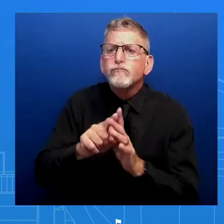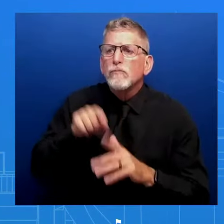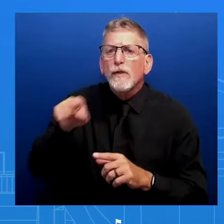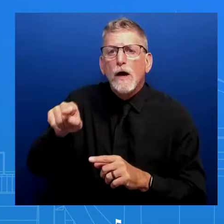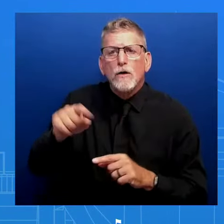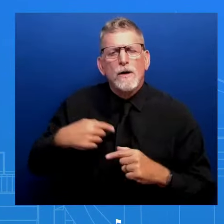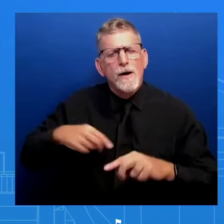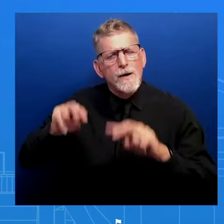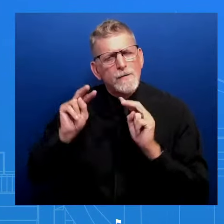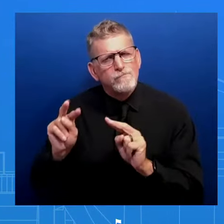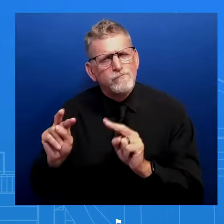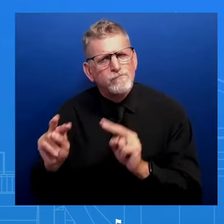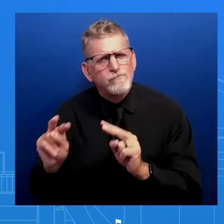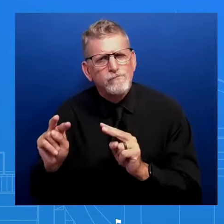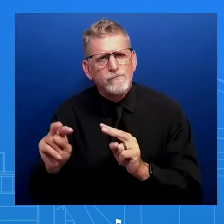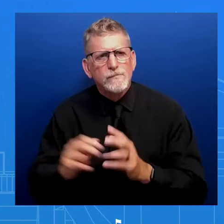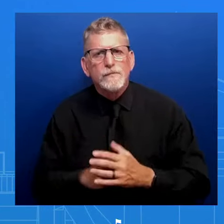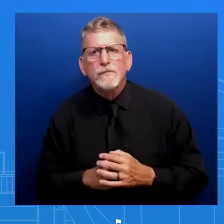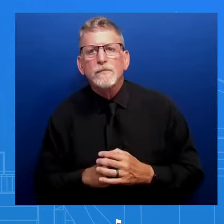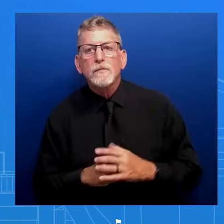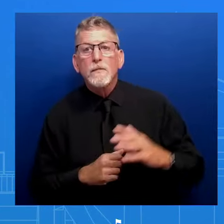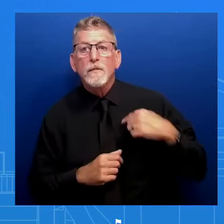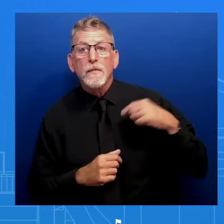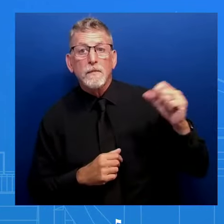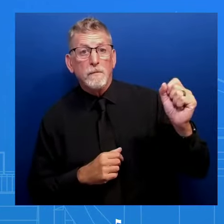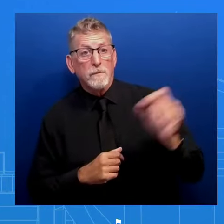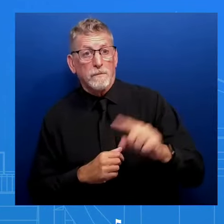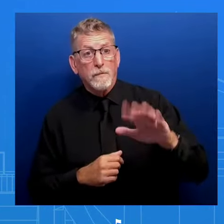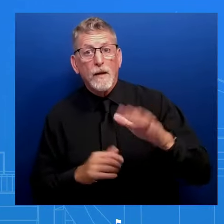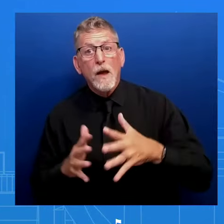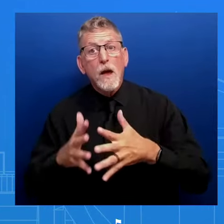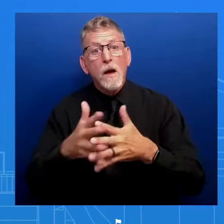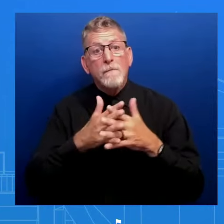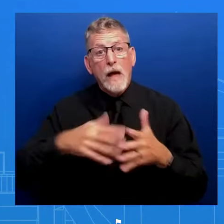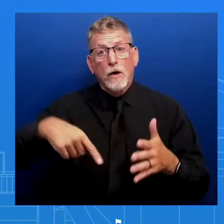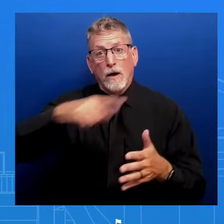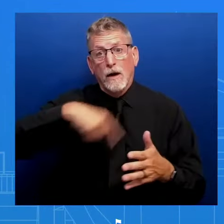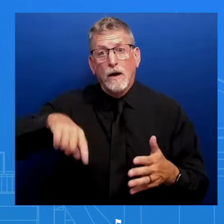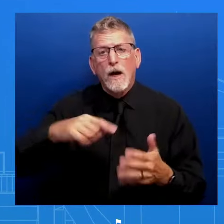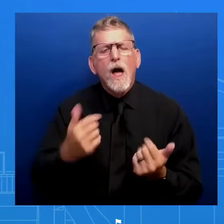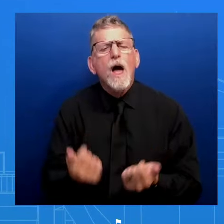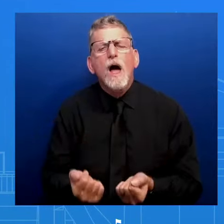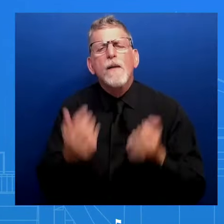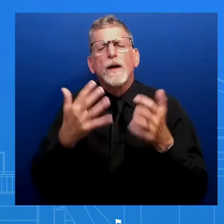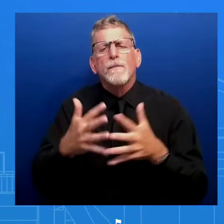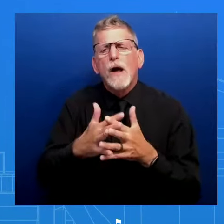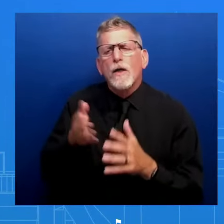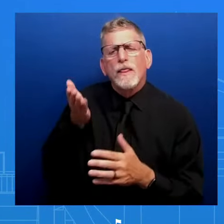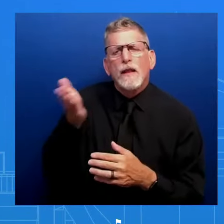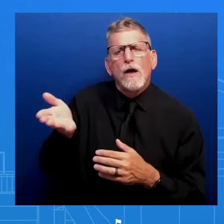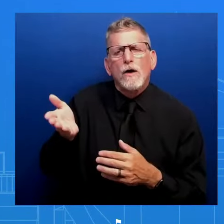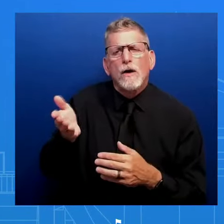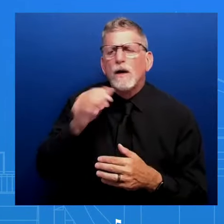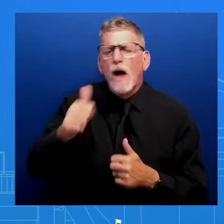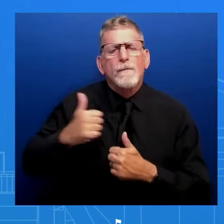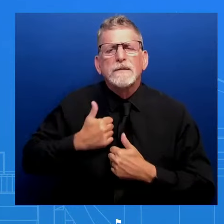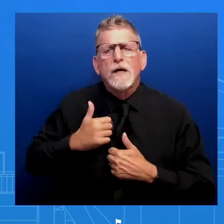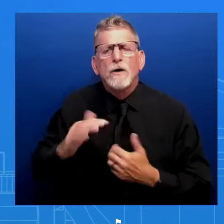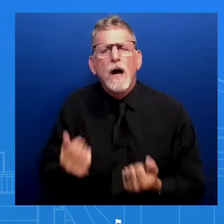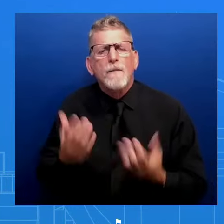that are on the ground there? And how many U.S. citizens, outside of the military members, do you believe are in Niger? Mr. Kirby: I don't have an estimate of how many Americans are in Niger -- The Press: